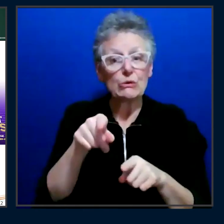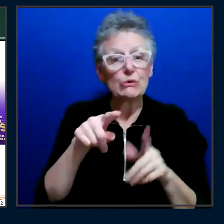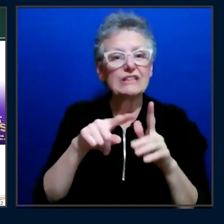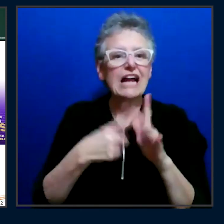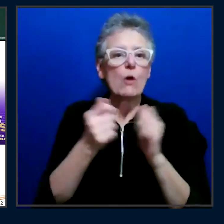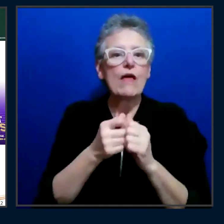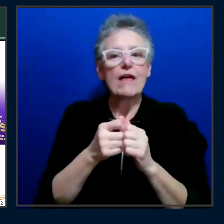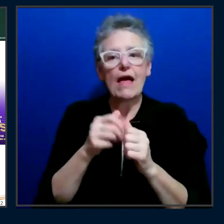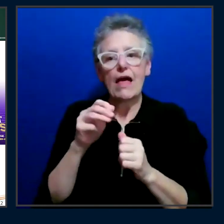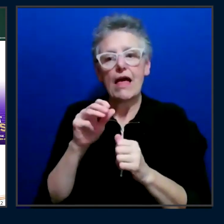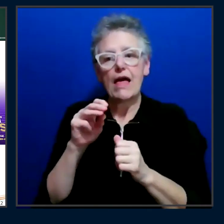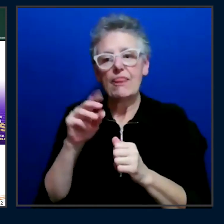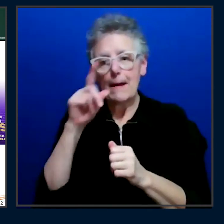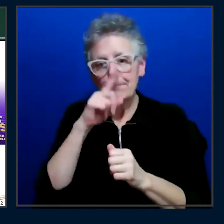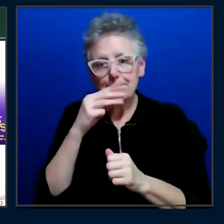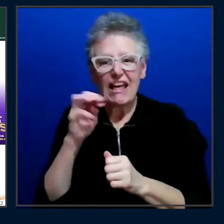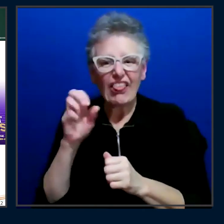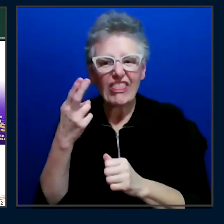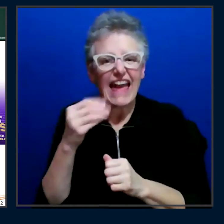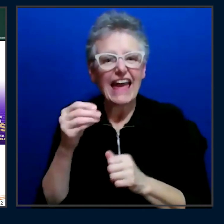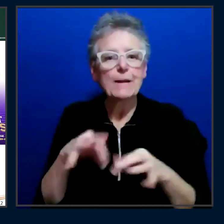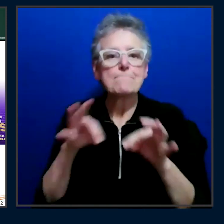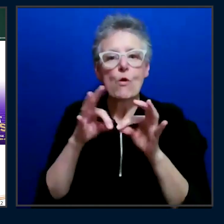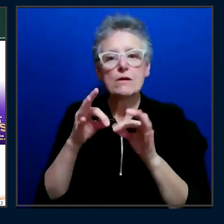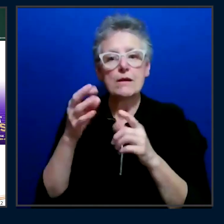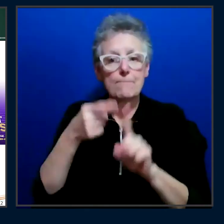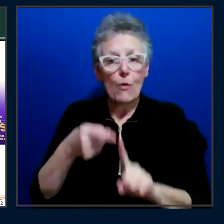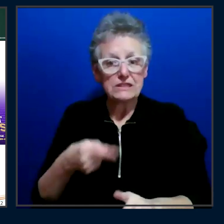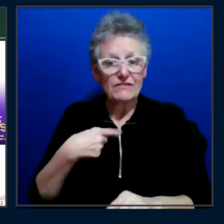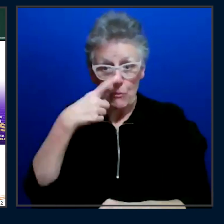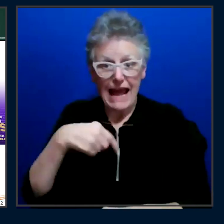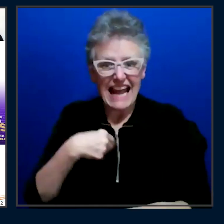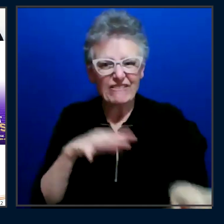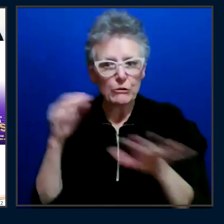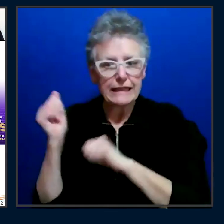the myths and key points, if that's okay.